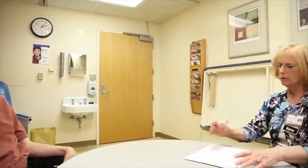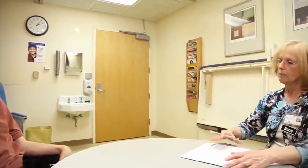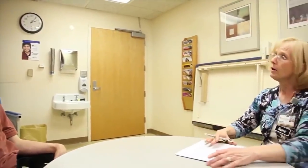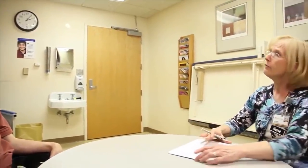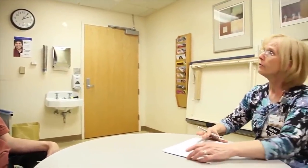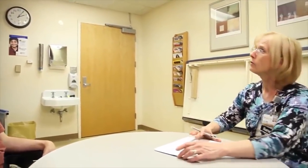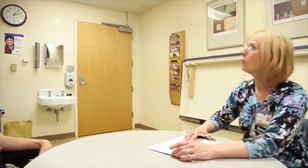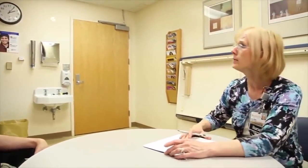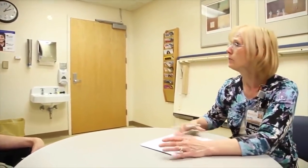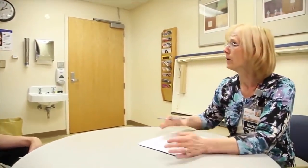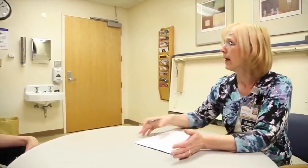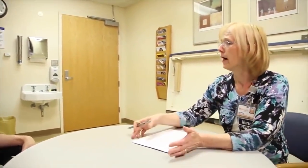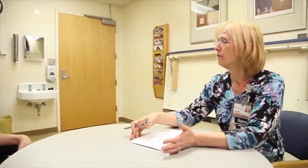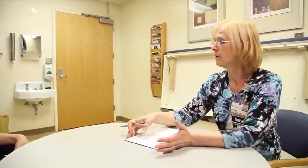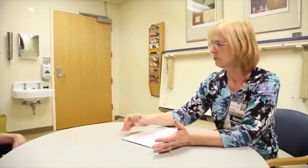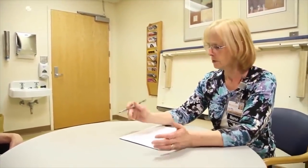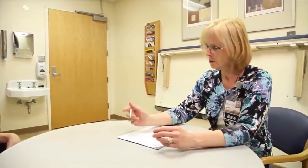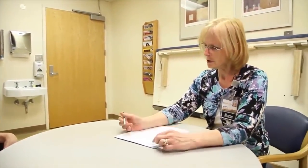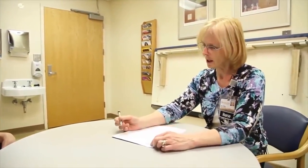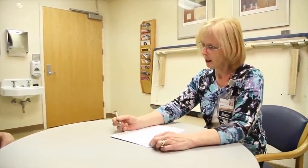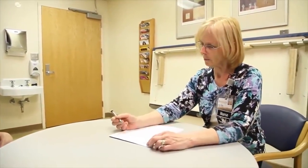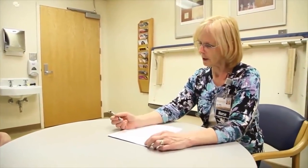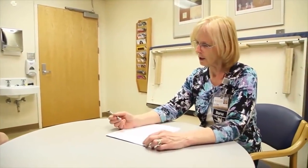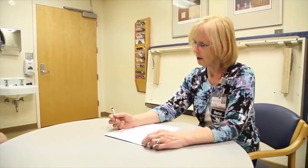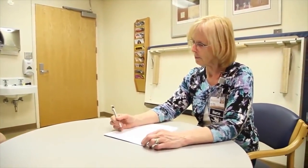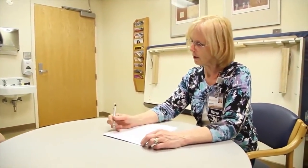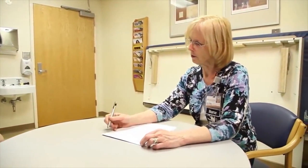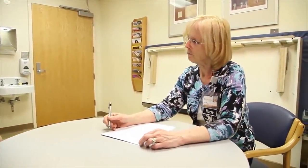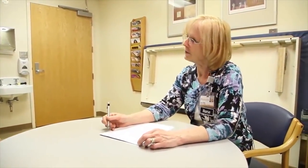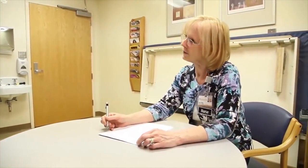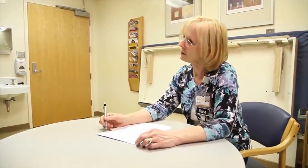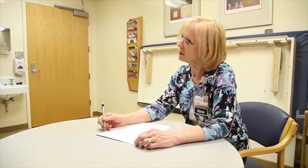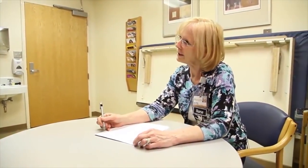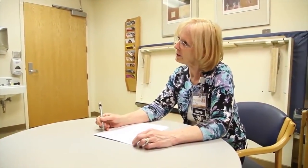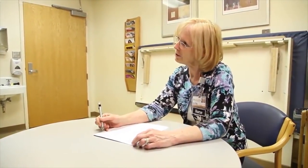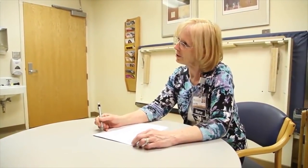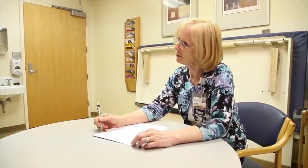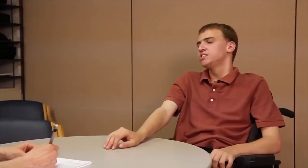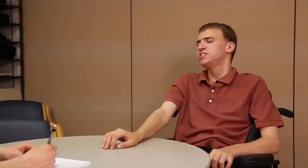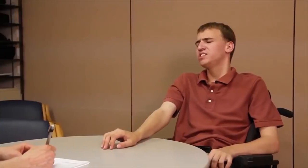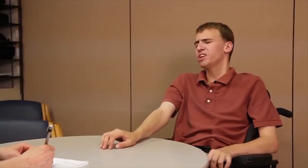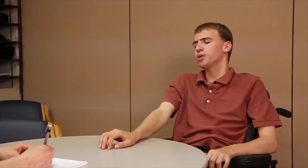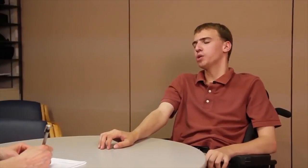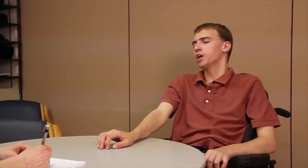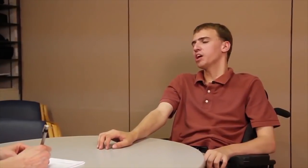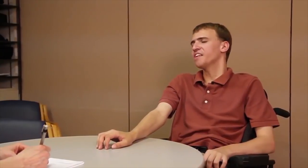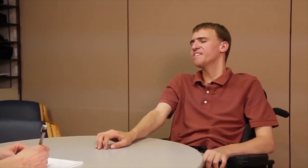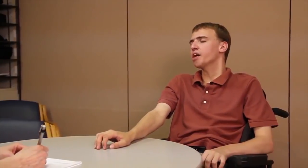So the very first question we have is will you tell me about your physical condition? Tyler: Sure. Um.